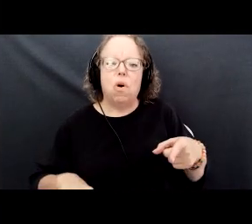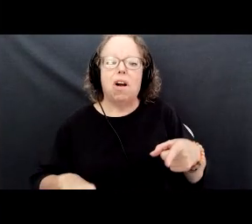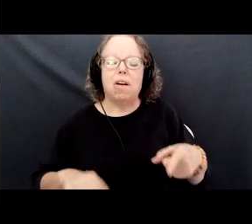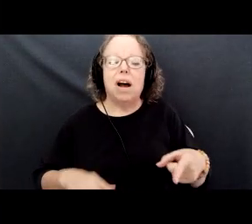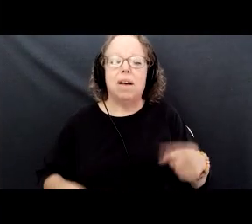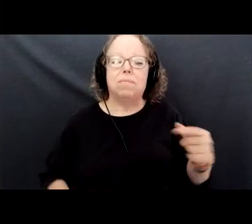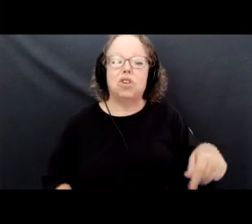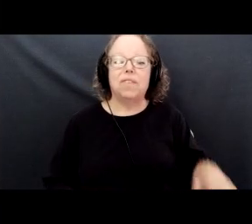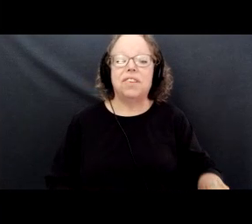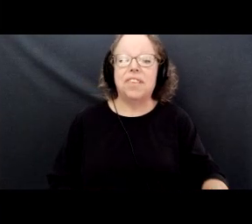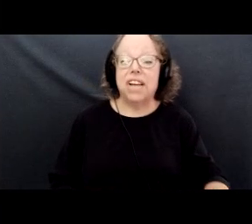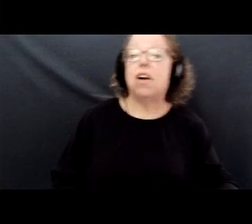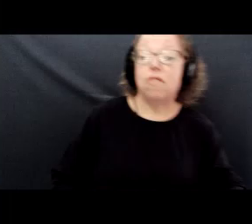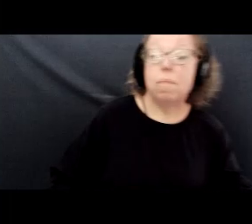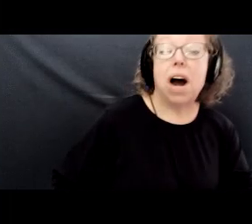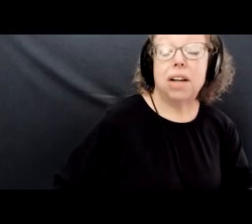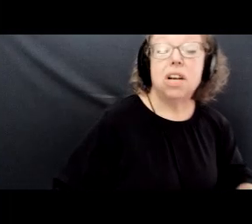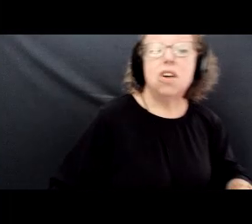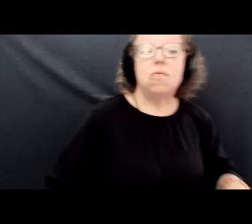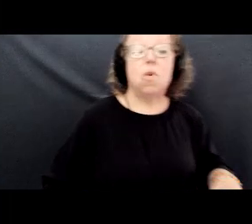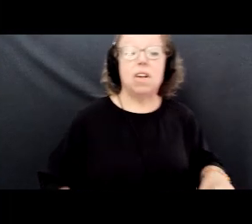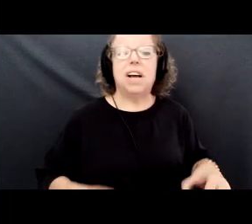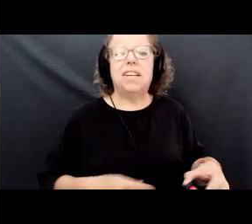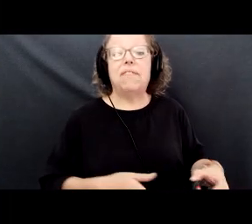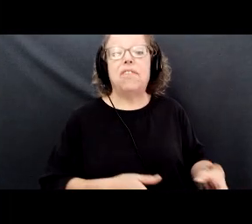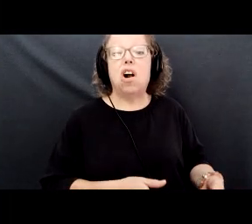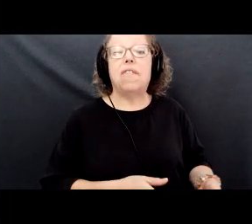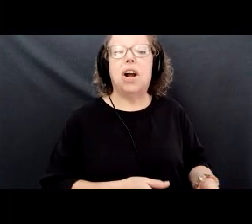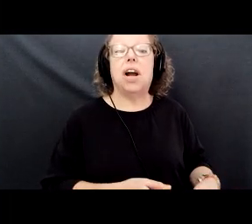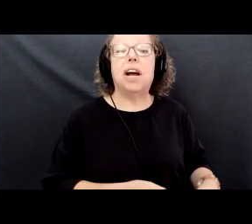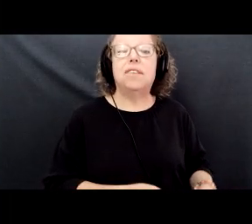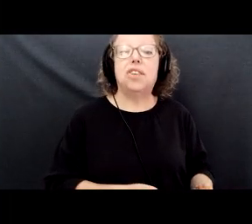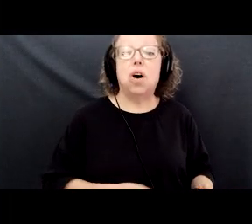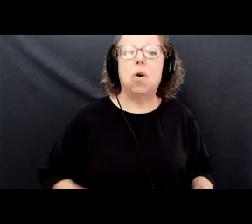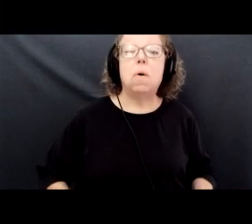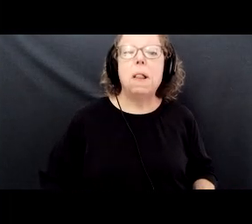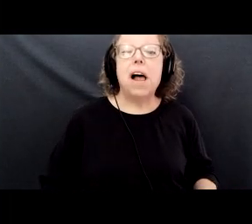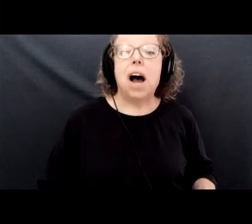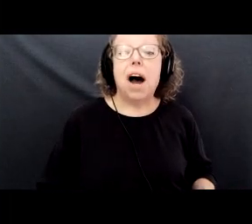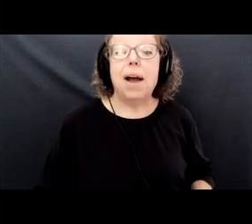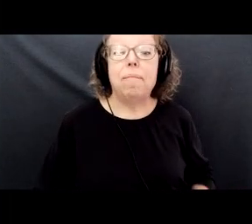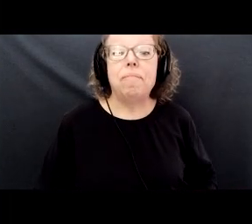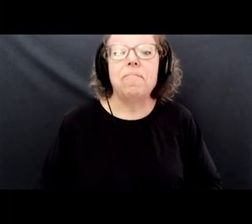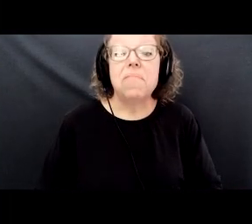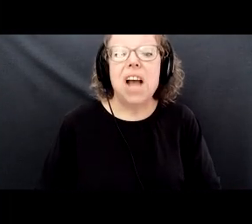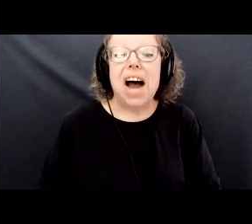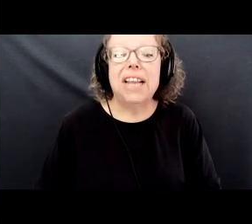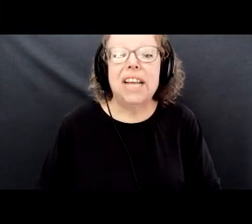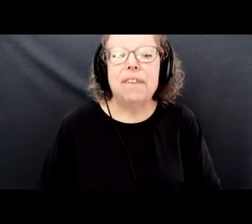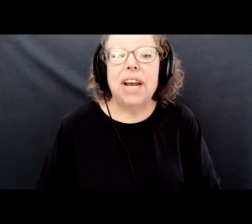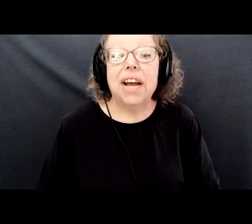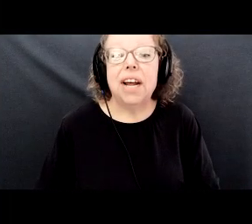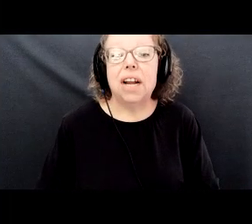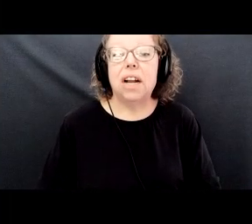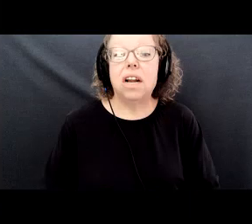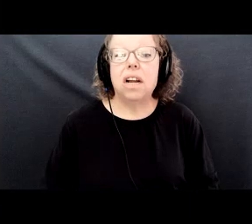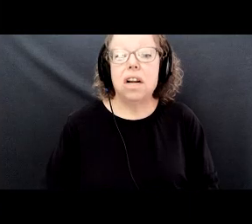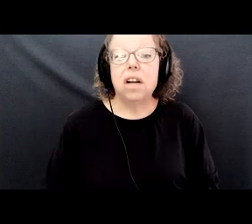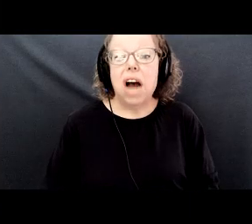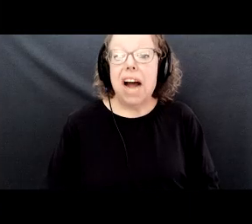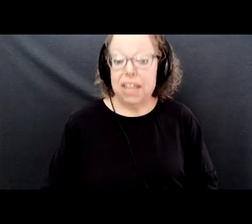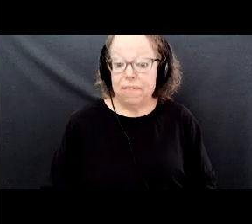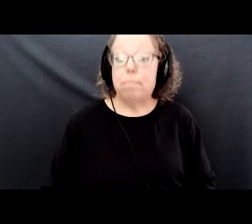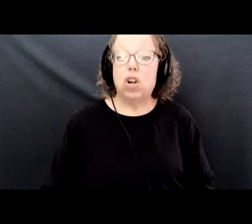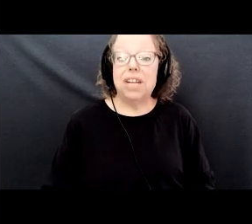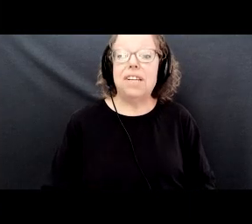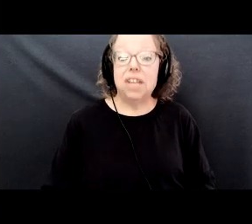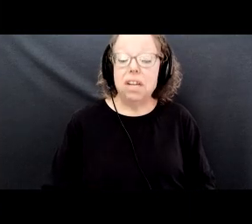for services here in Vermont for the deaf and hard of hearing. And I live in Burlington